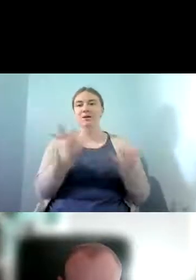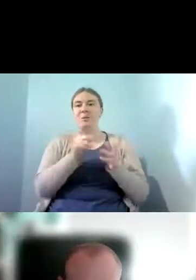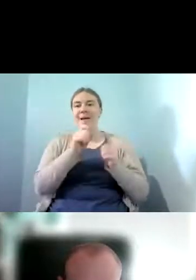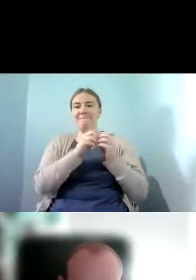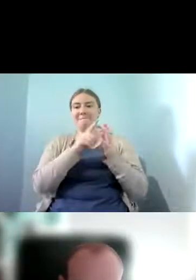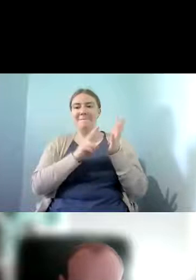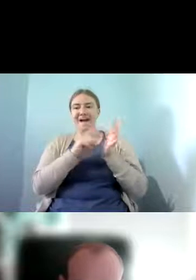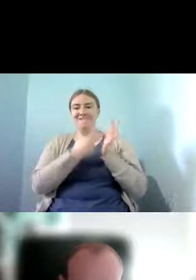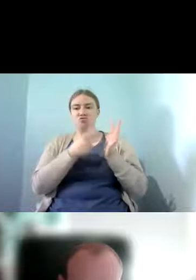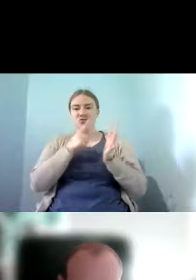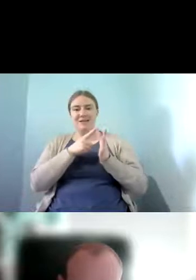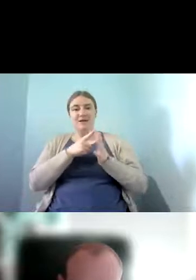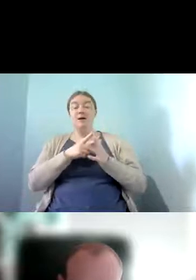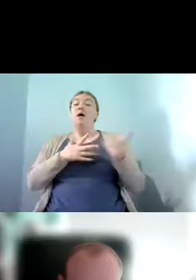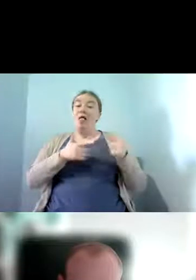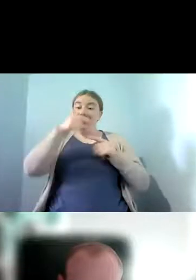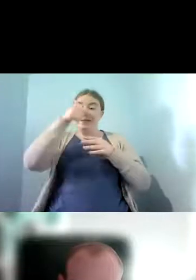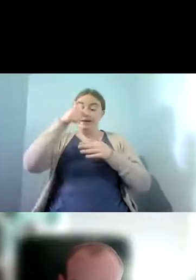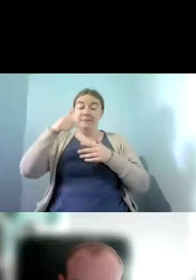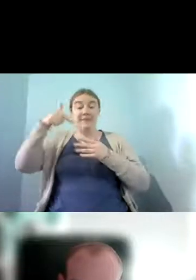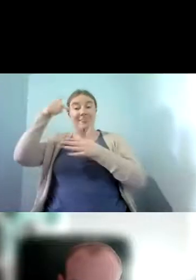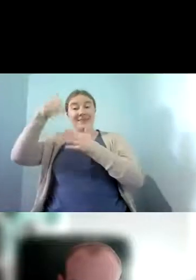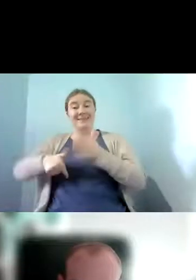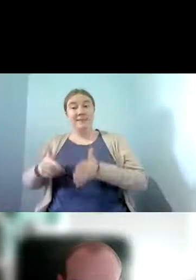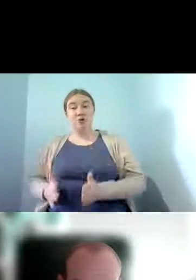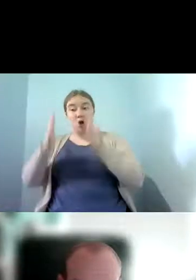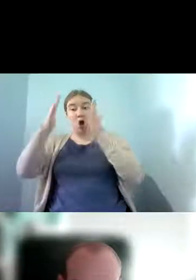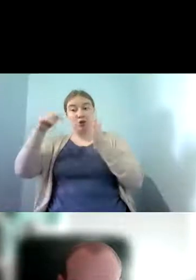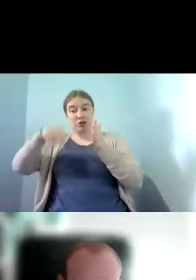the deep vertical slot fish passes have been used at the sites where less space was available